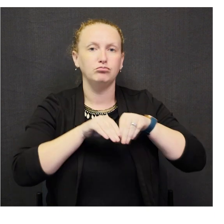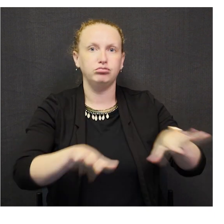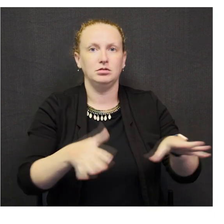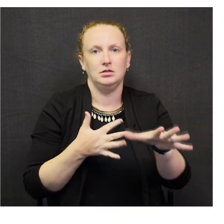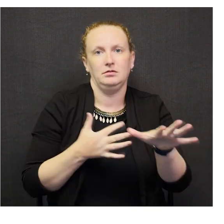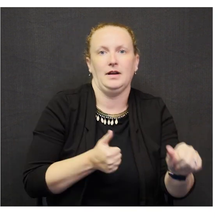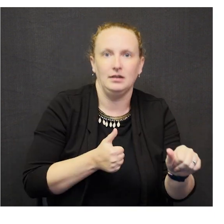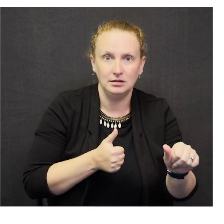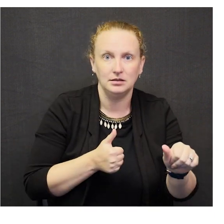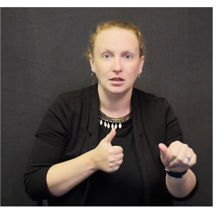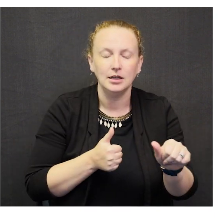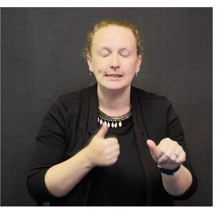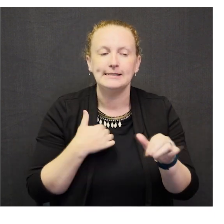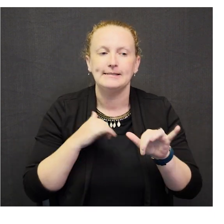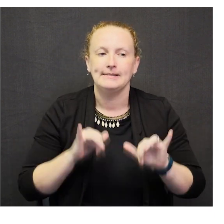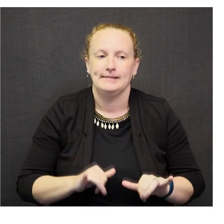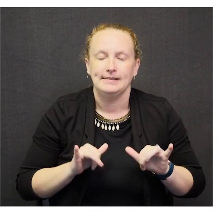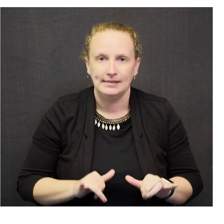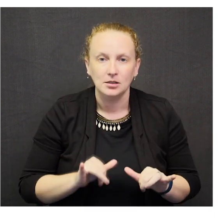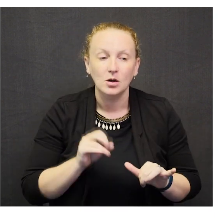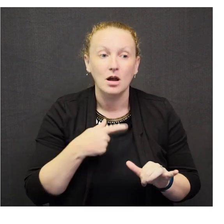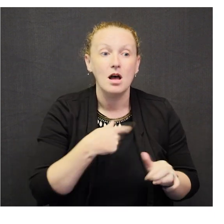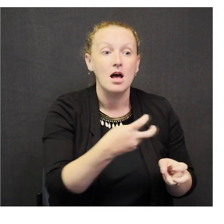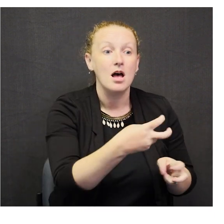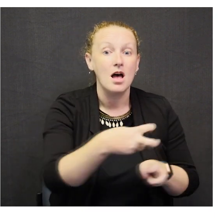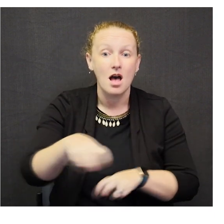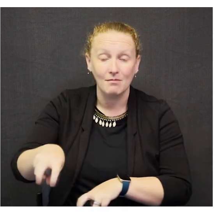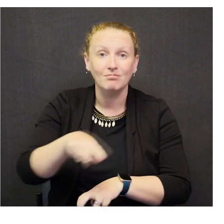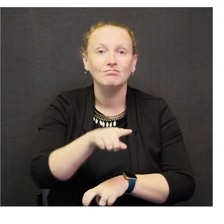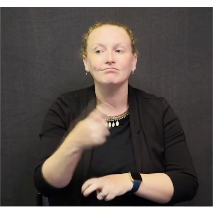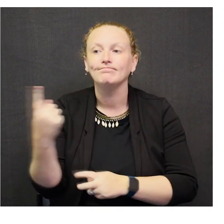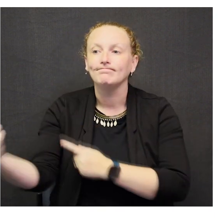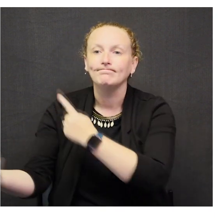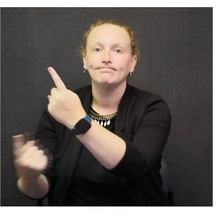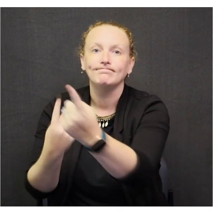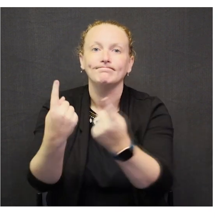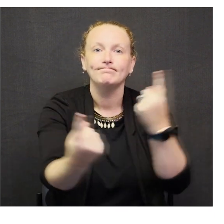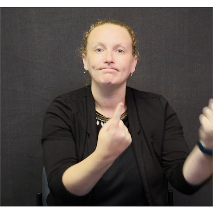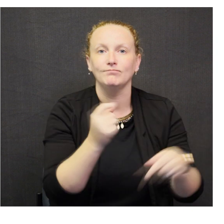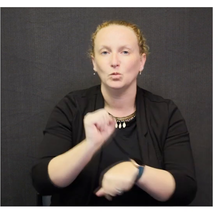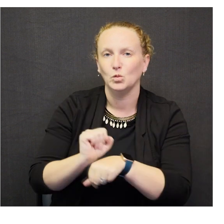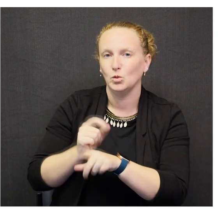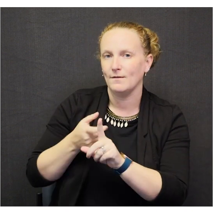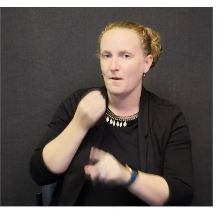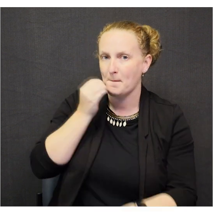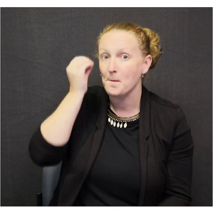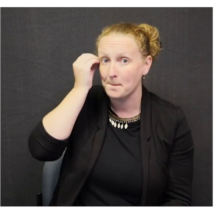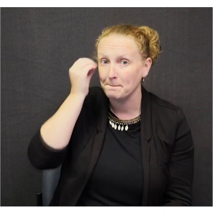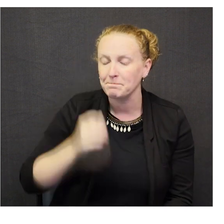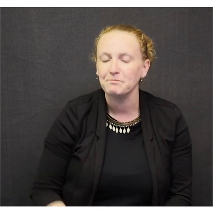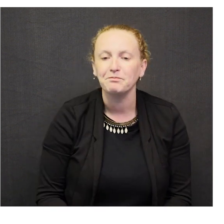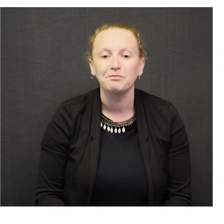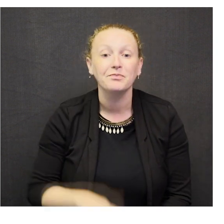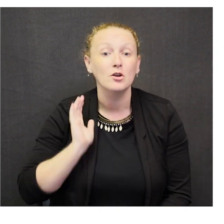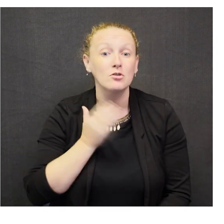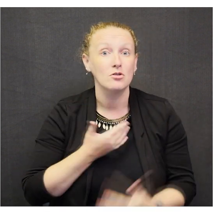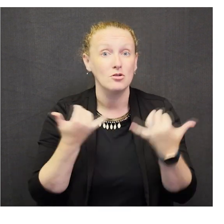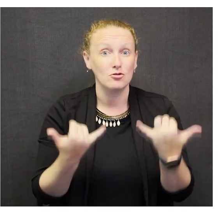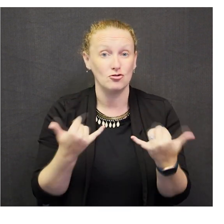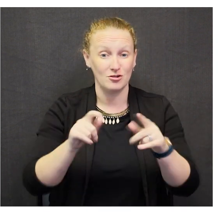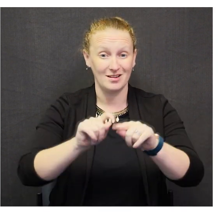that group to work from home. Our current platform is structured on a Cisco system.